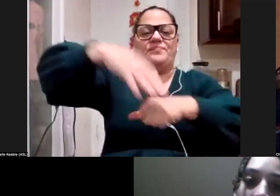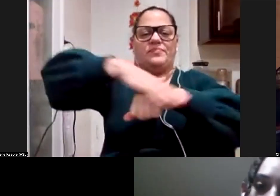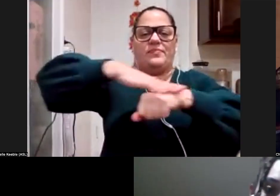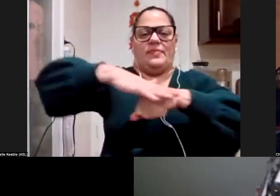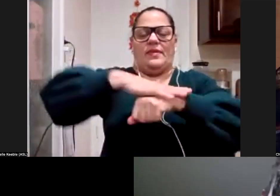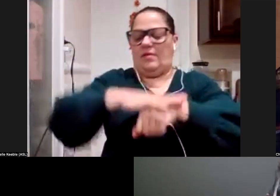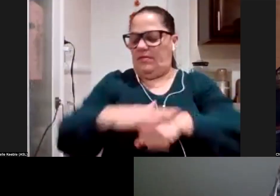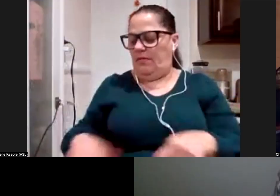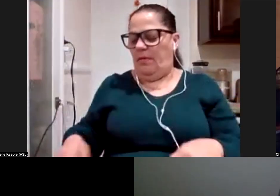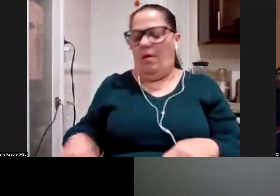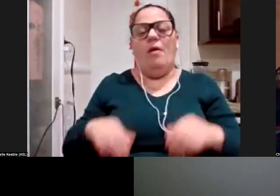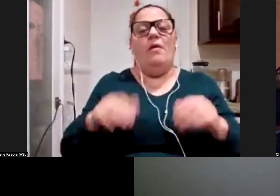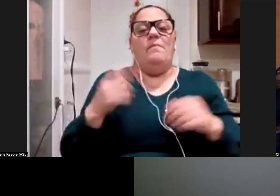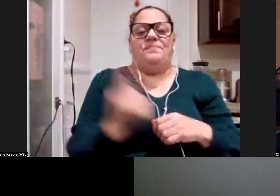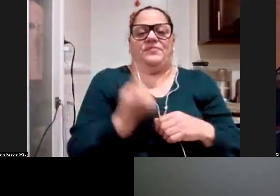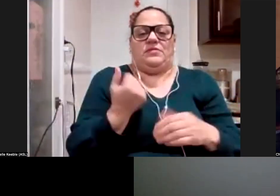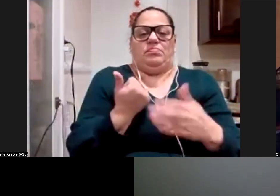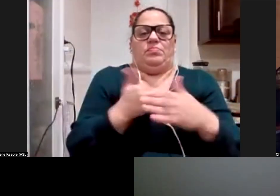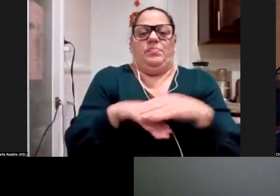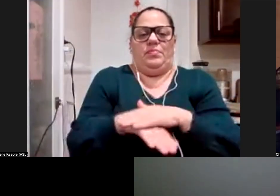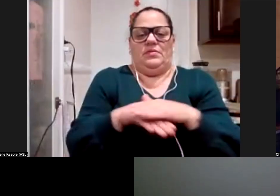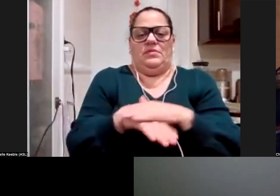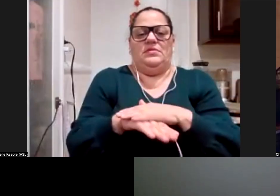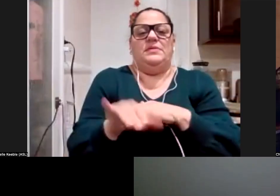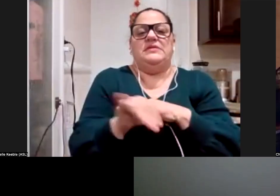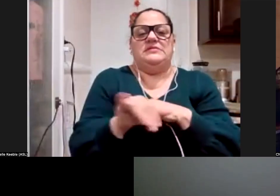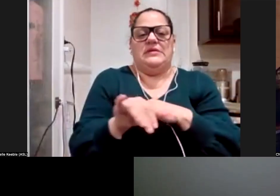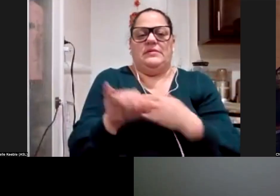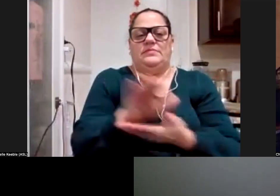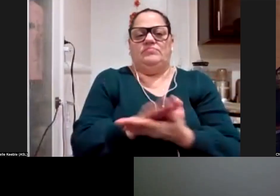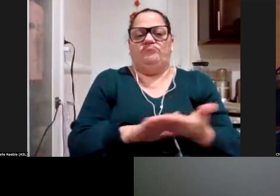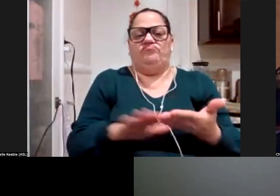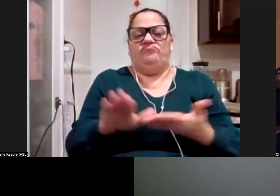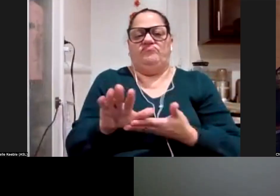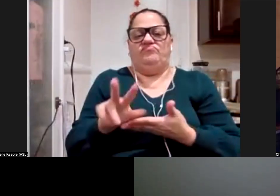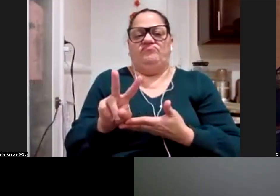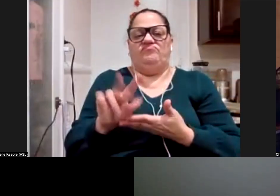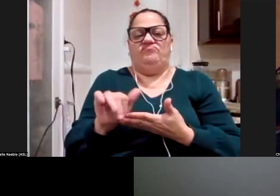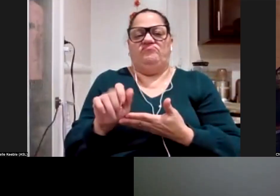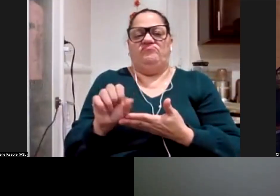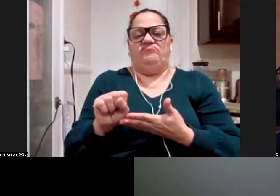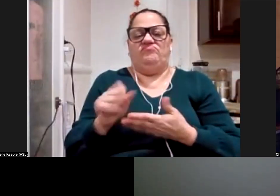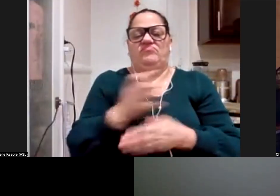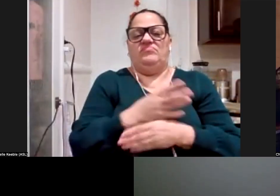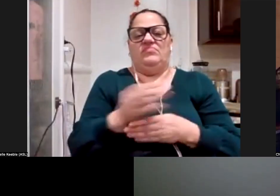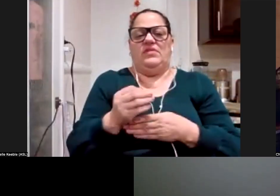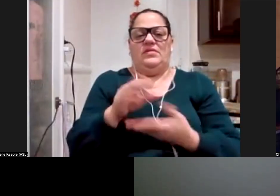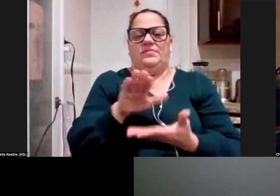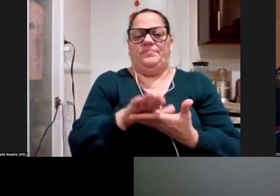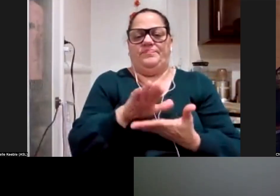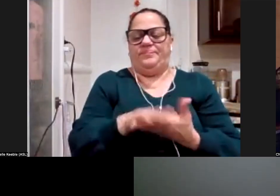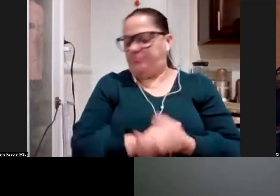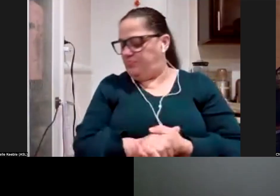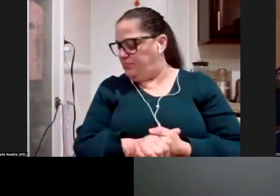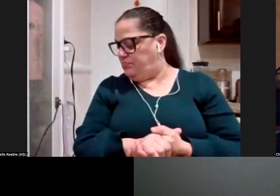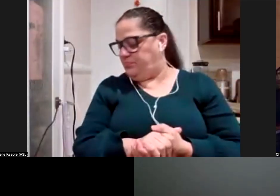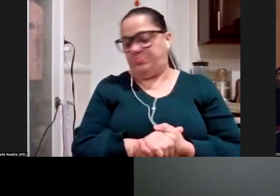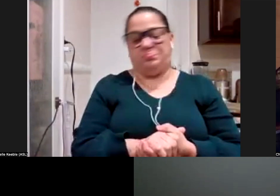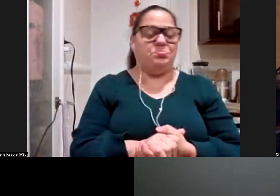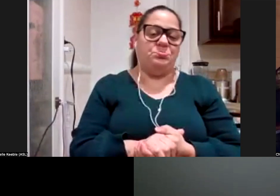its own entrance but it is on the same campus of the Viscardi Center and the Henry Viscardi School.